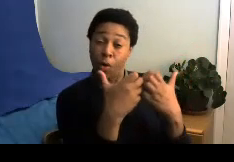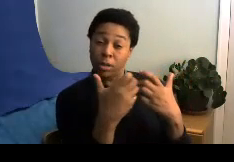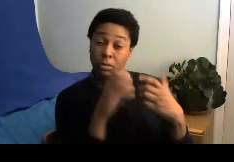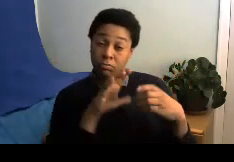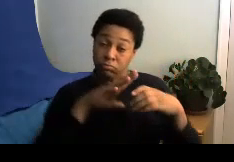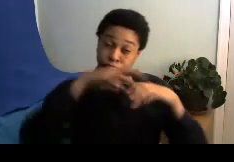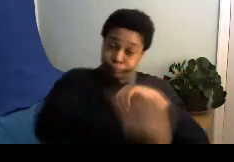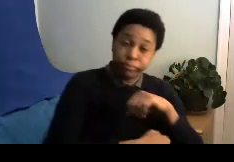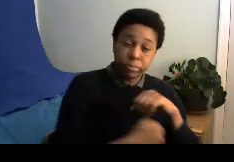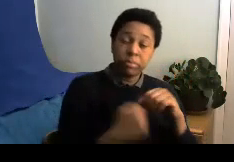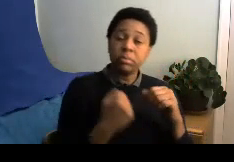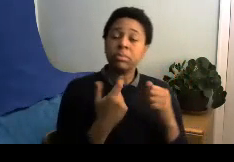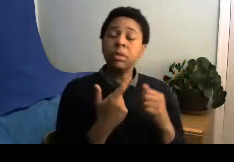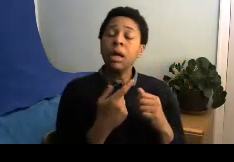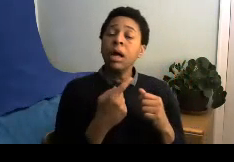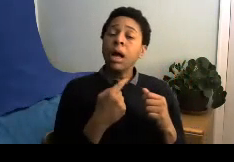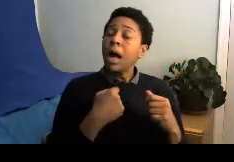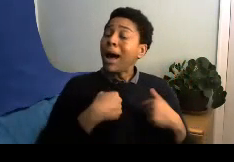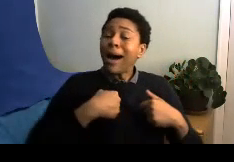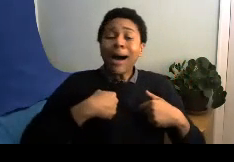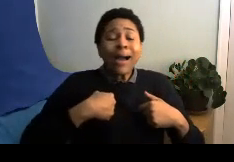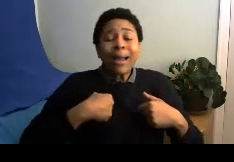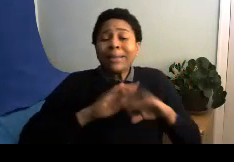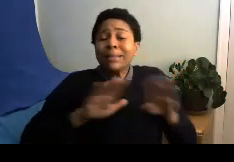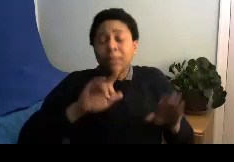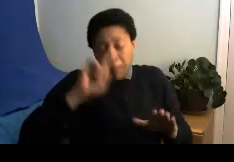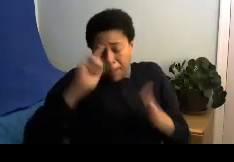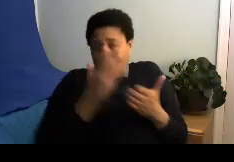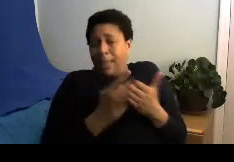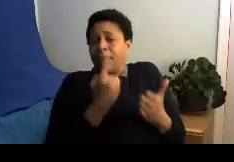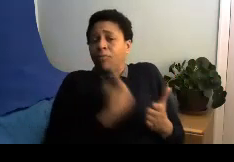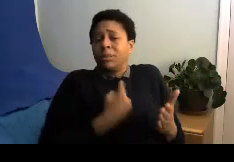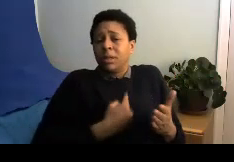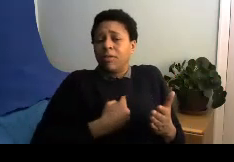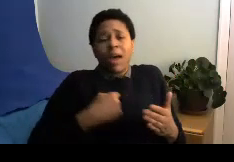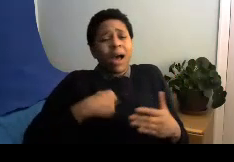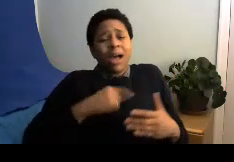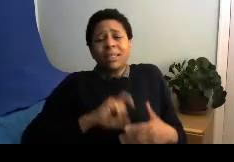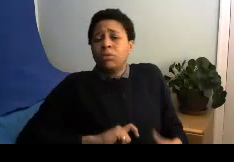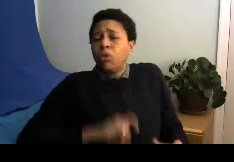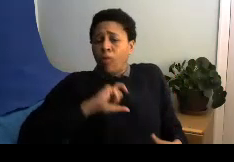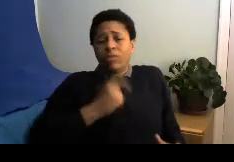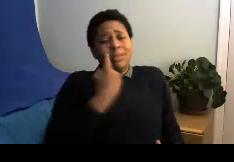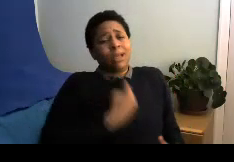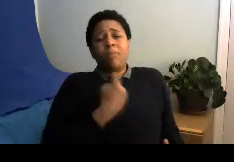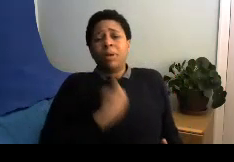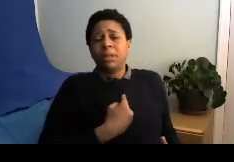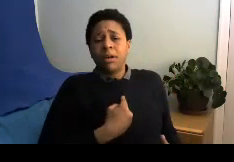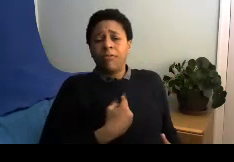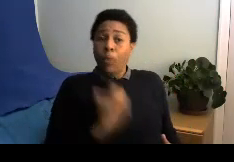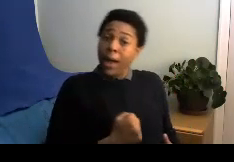and I just didn't trust myself as a writer or as an artist as a thinker. I mean, trust myself having a public voice, without